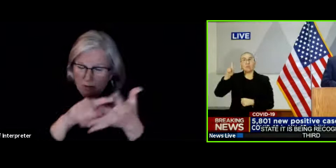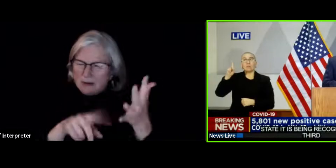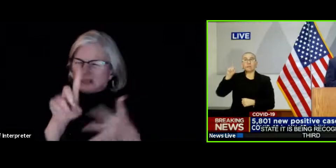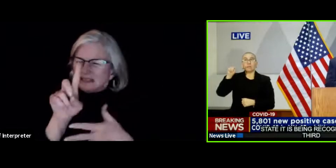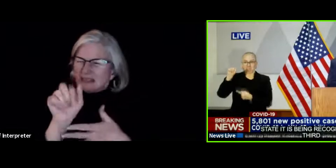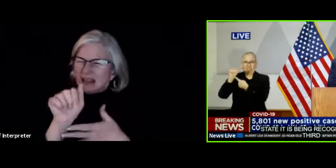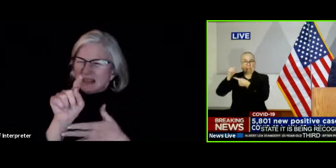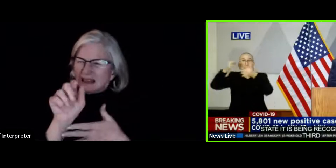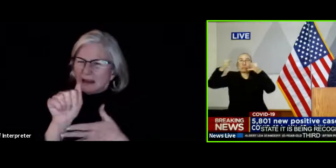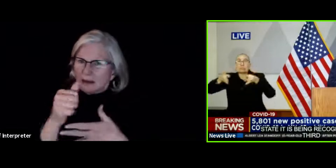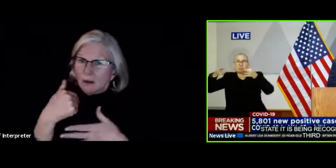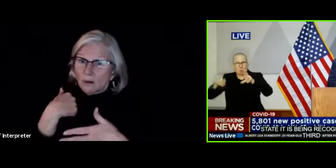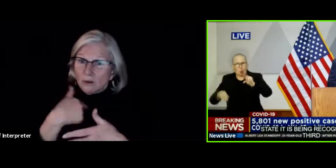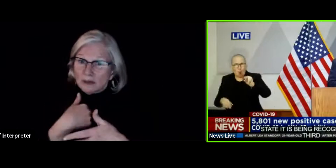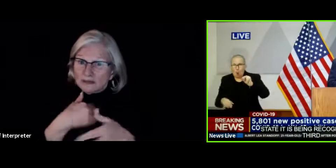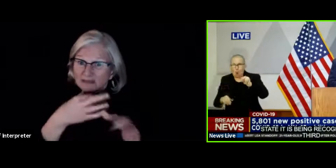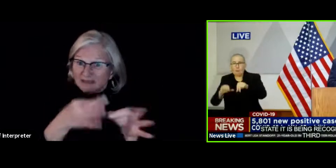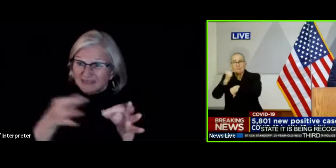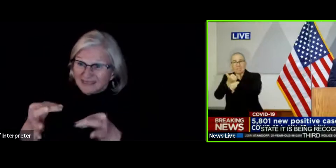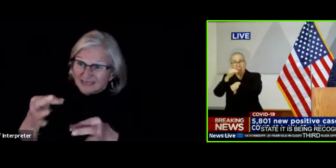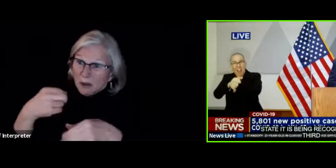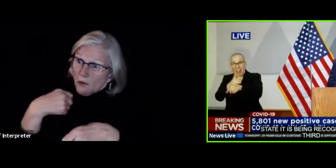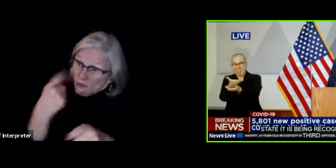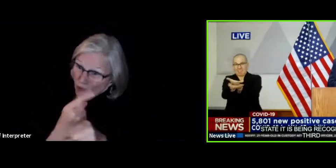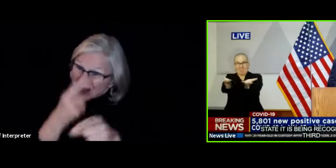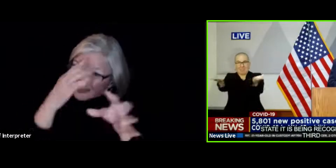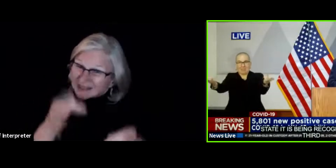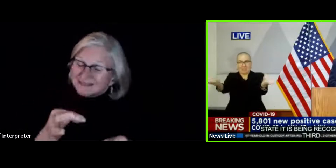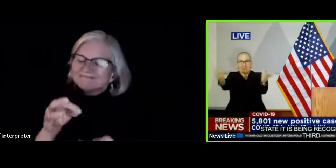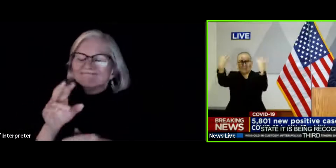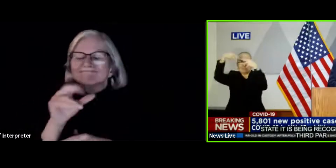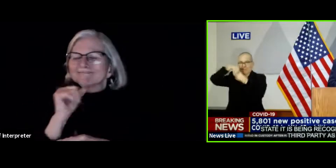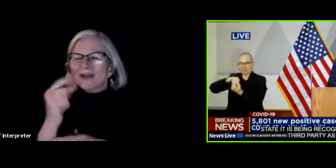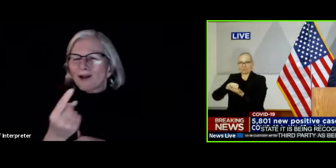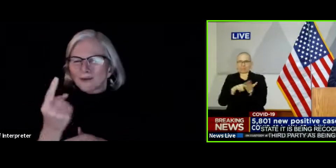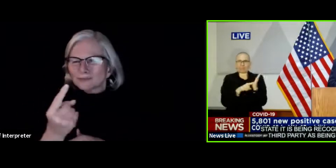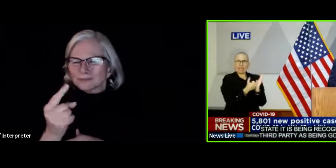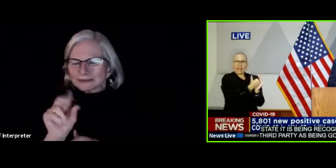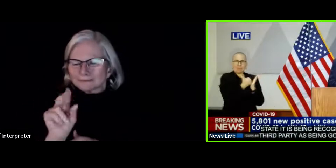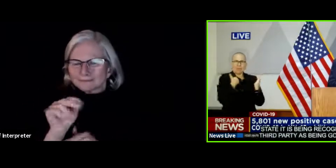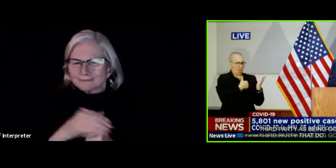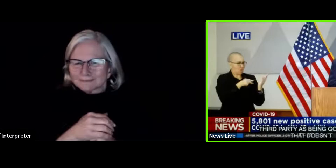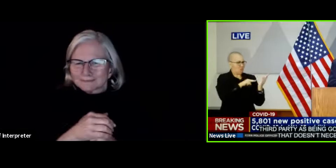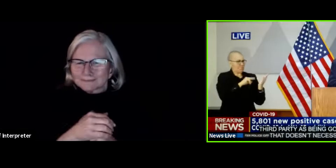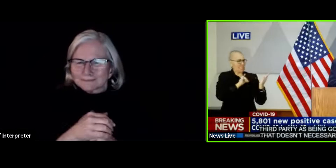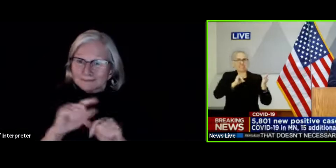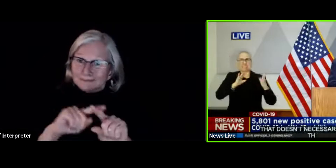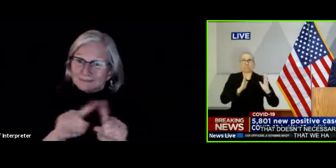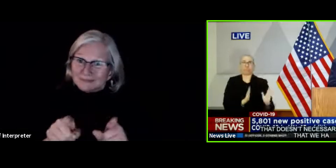BUT IT HAS GIVEN US AN INCREDIBLE CHANCE AND I THINK IN MANY CASES WE WERE ABLE TO USE THAT AND ARE ABILITY TO